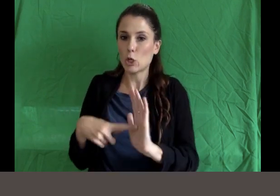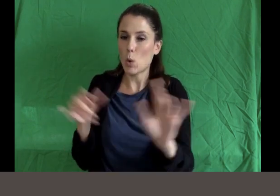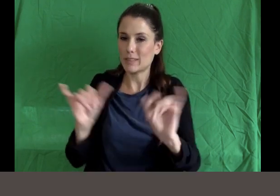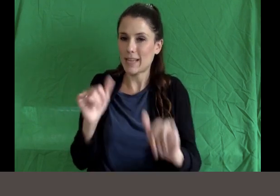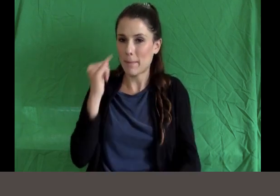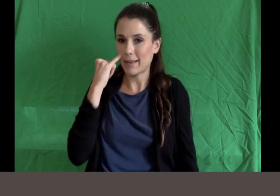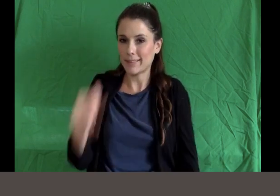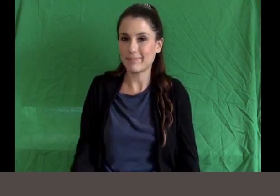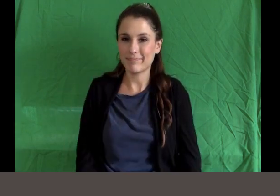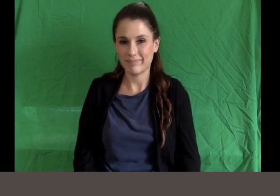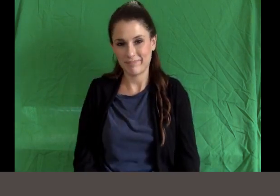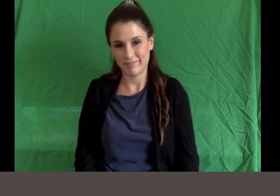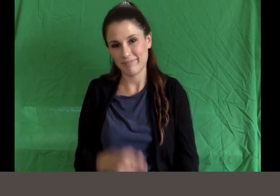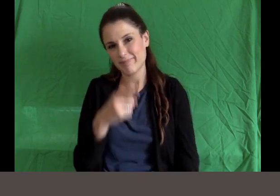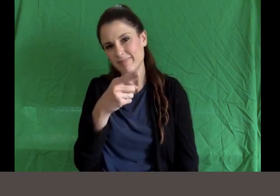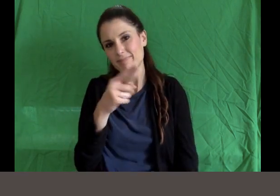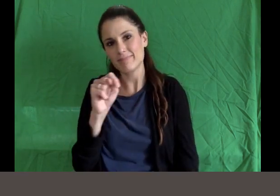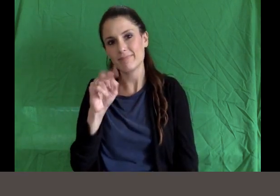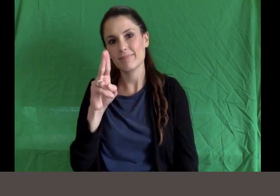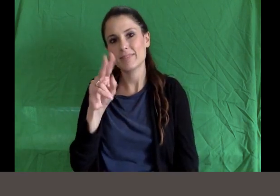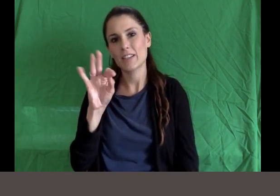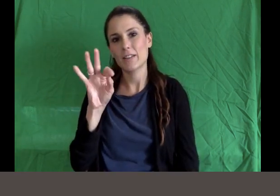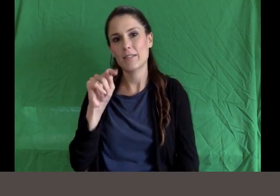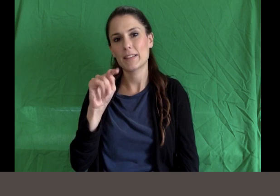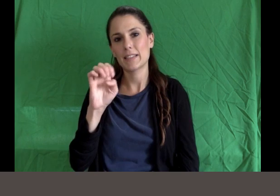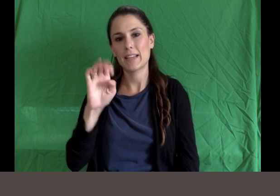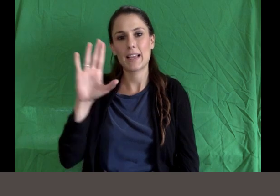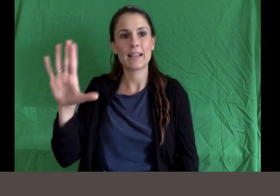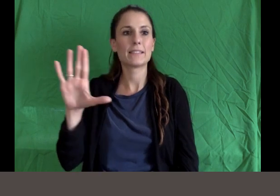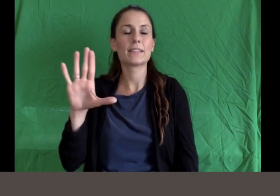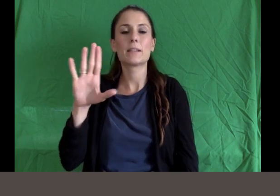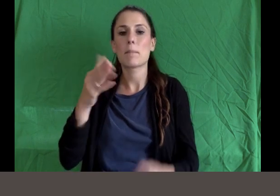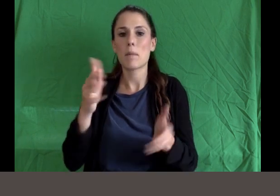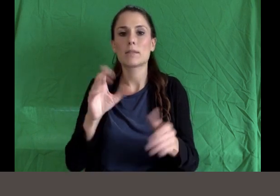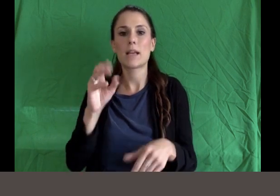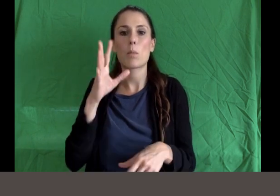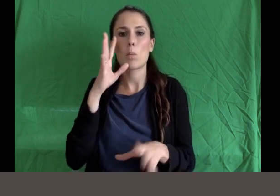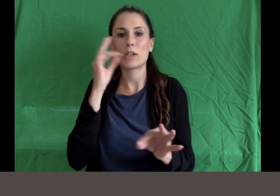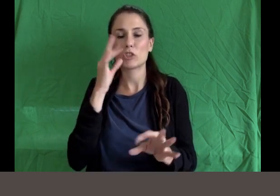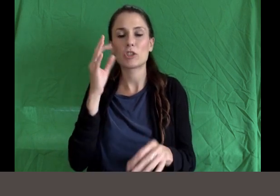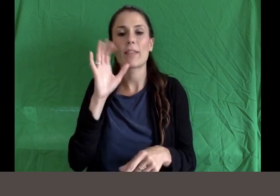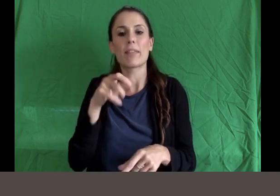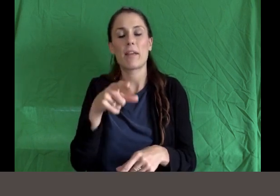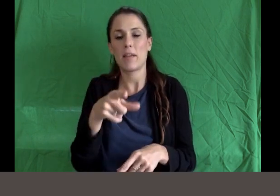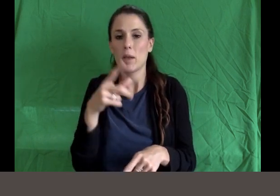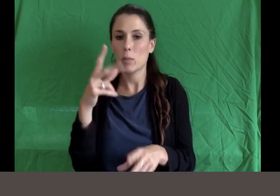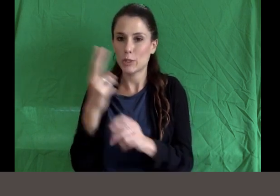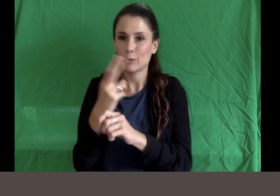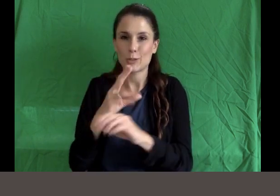very same metrics my whiskers or the tails of my whiskers go to the extremes of each of these lines